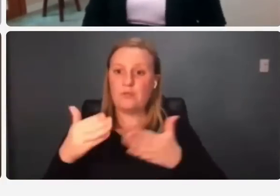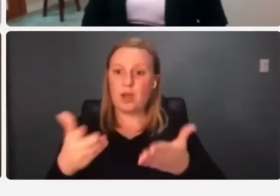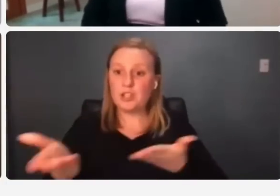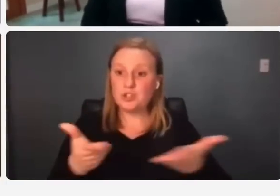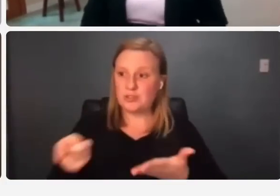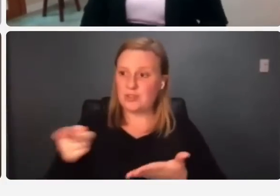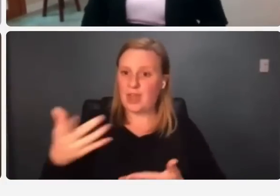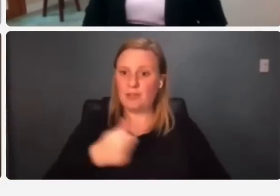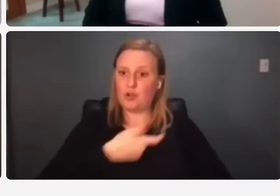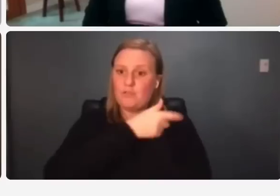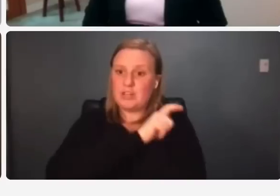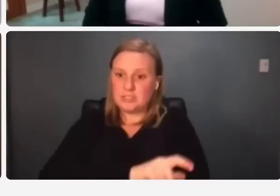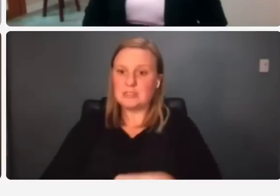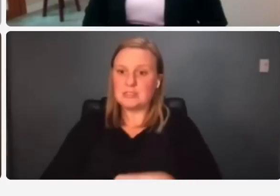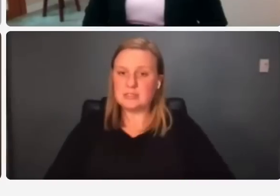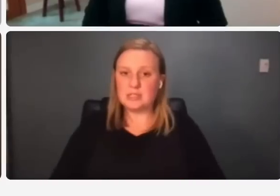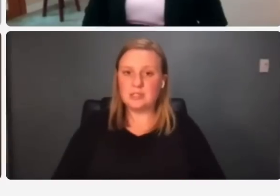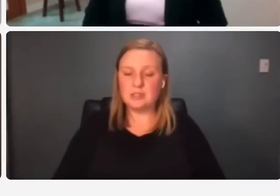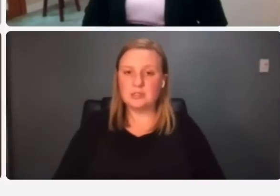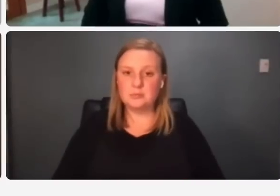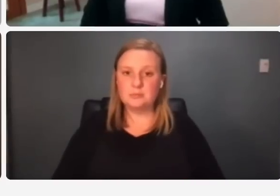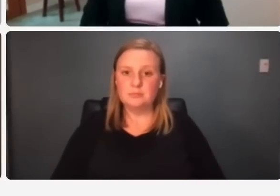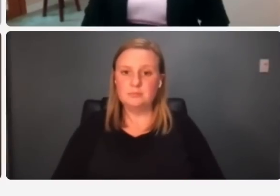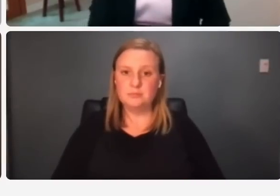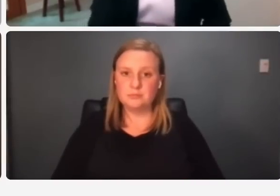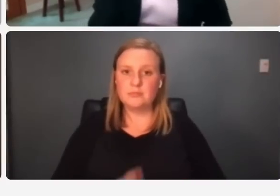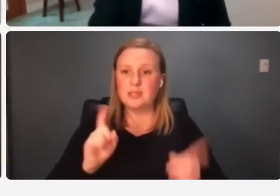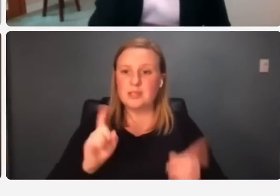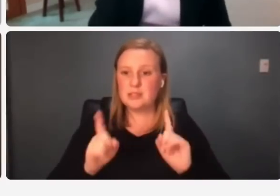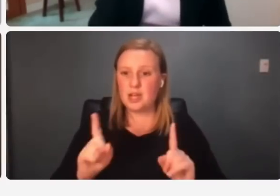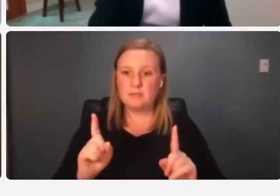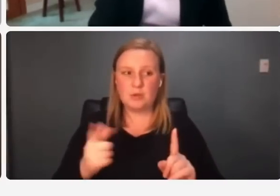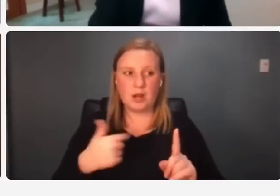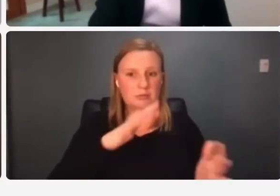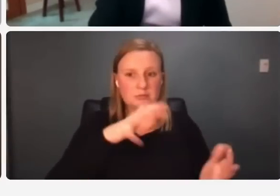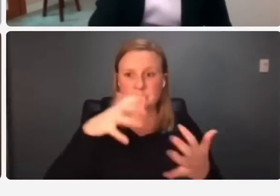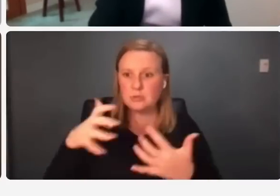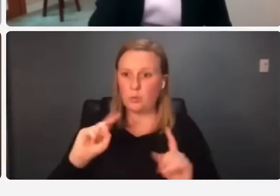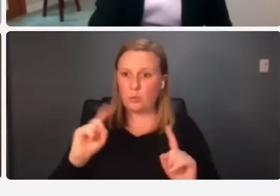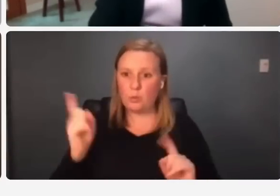through that kind of metrics of things that we've heard - I've said we've heard the need to